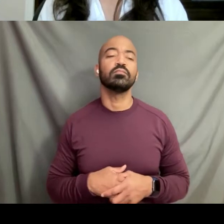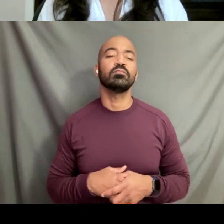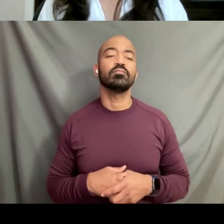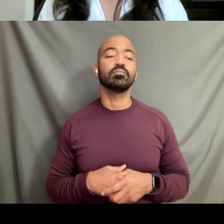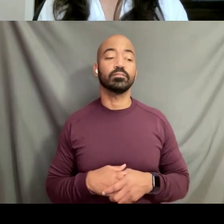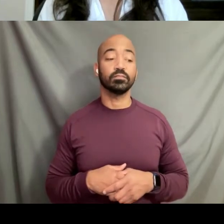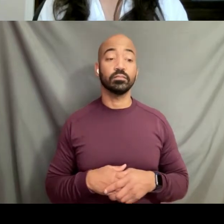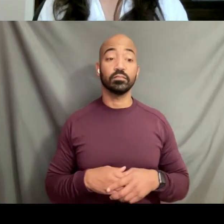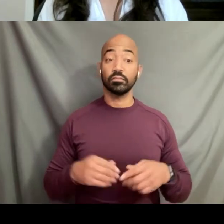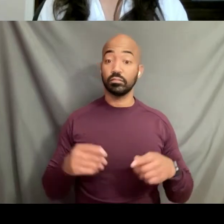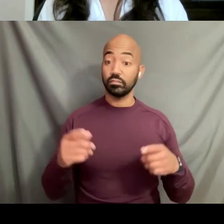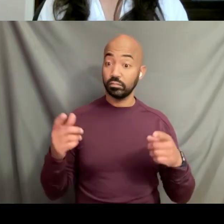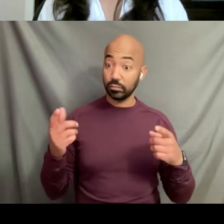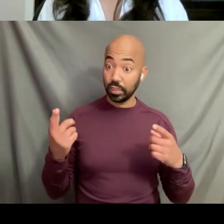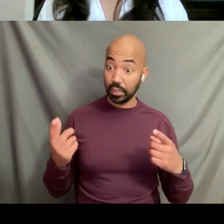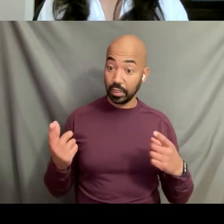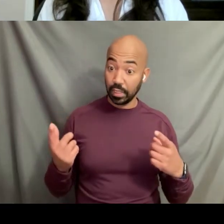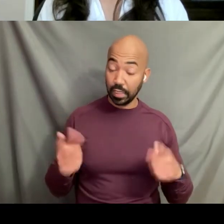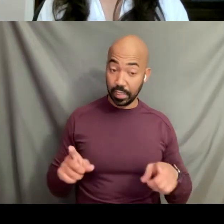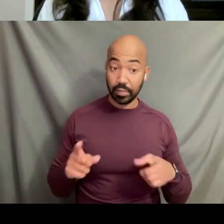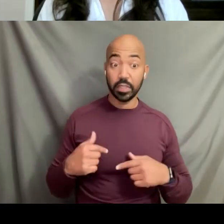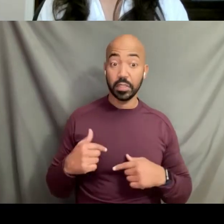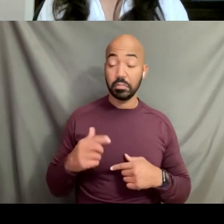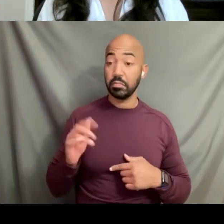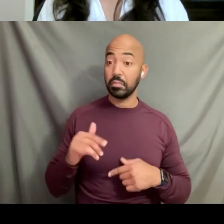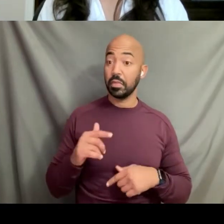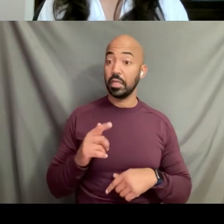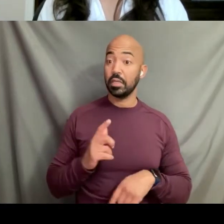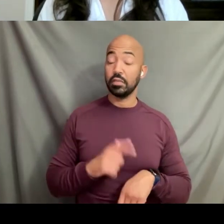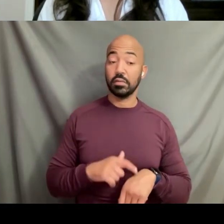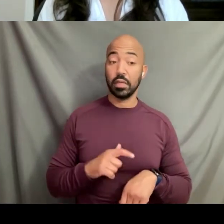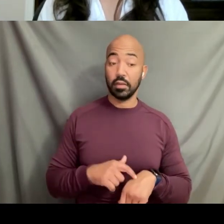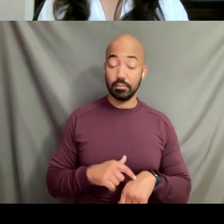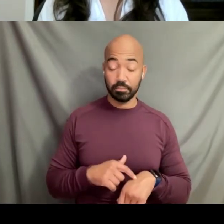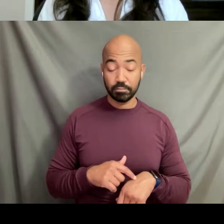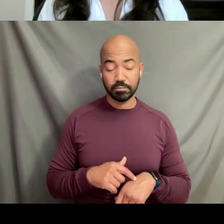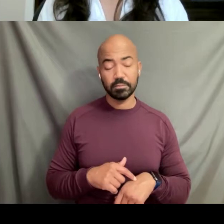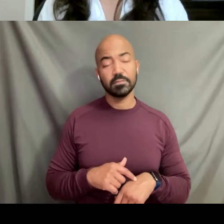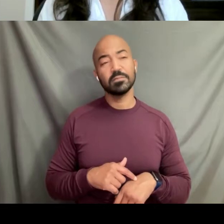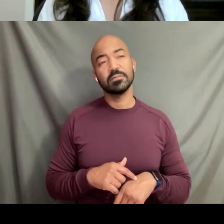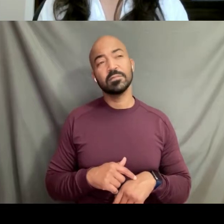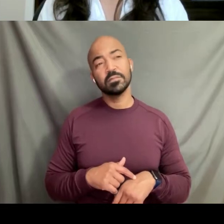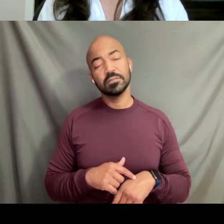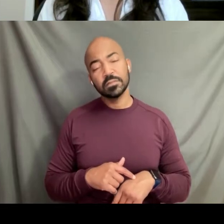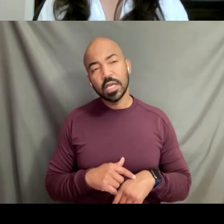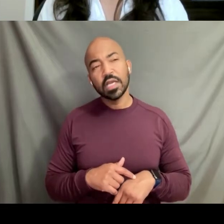I was experiencing at that point in time. And at the same time I wasn't interested in trying to